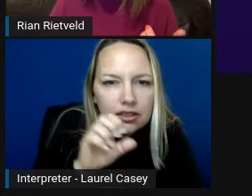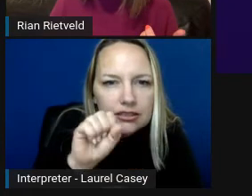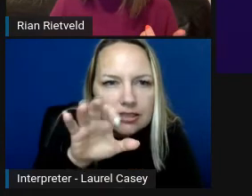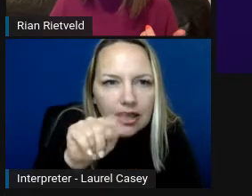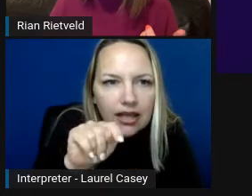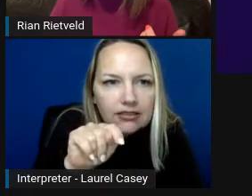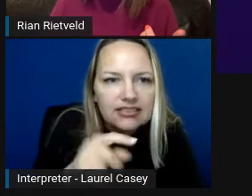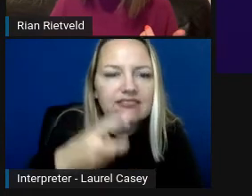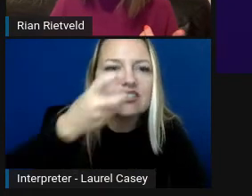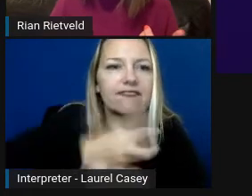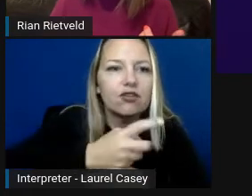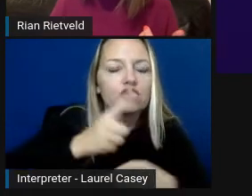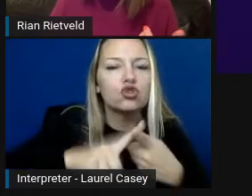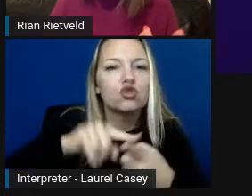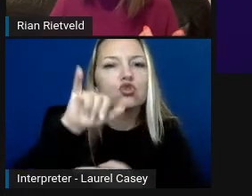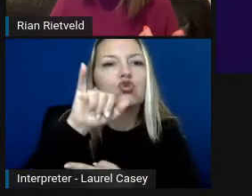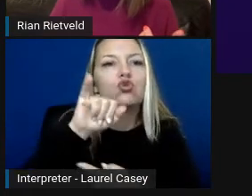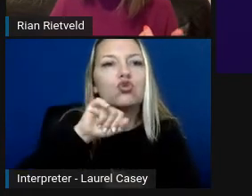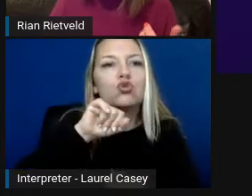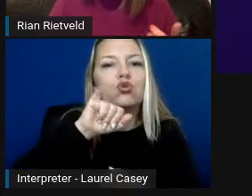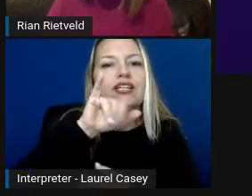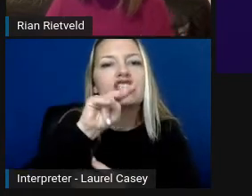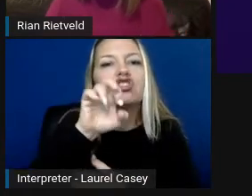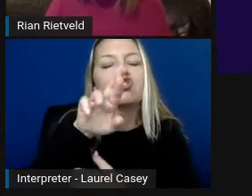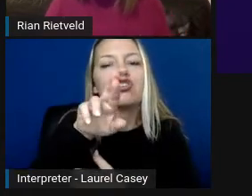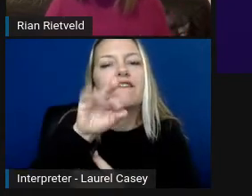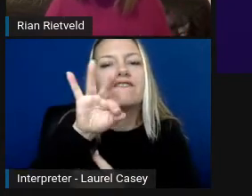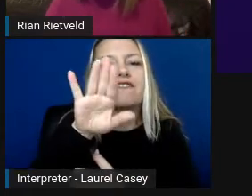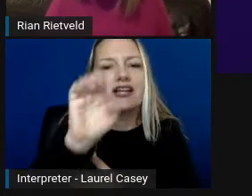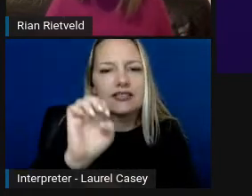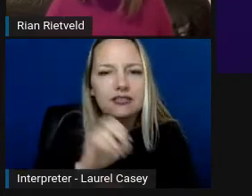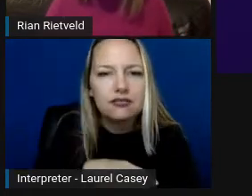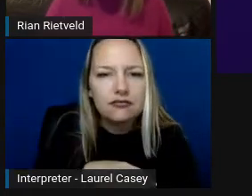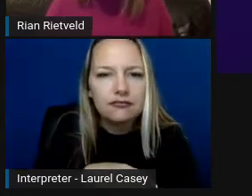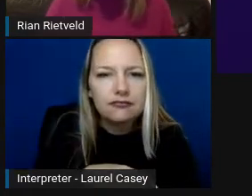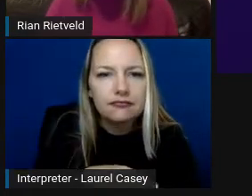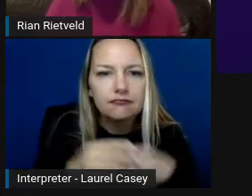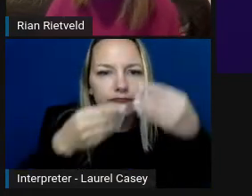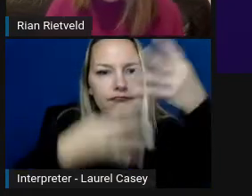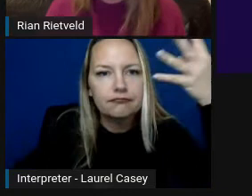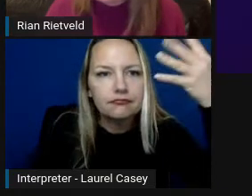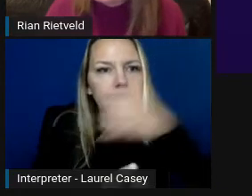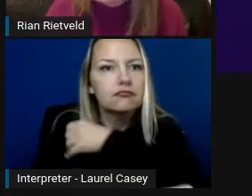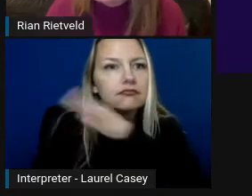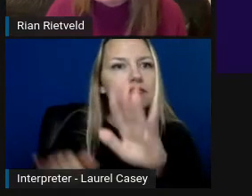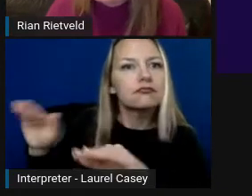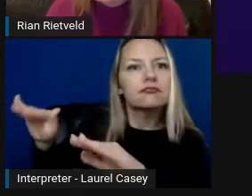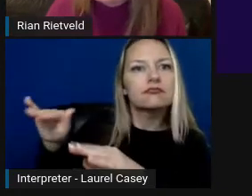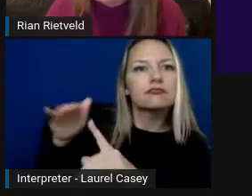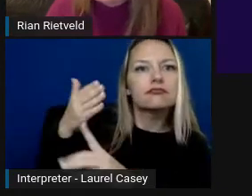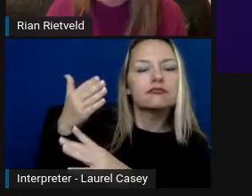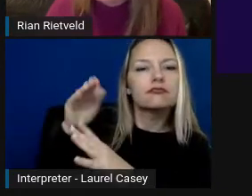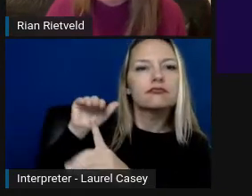Hey, Rian. If you have country-- JOE: Rian. Yes. Is it possible for you to zoom in